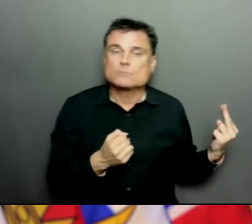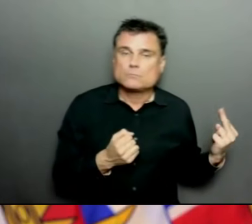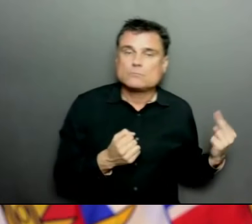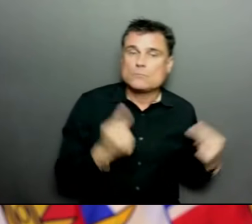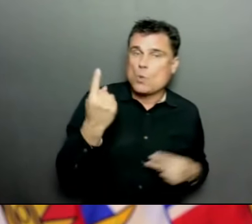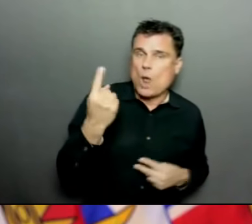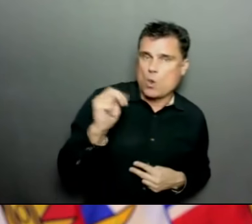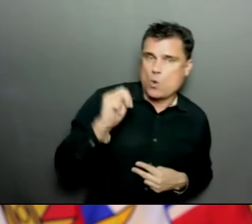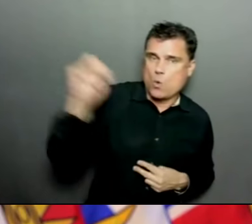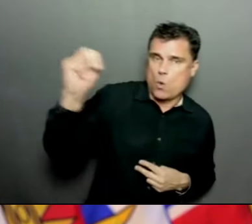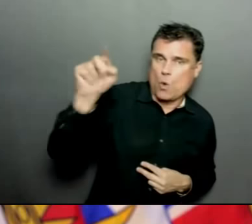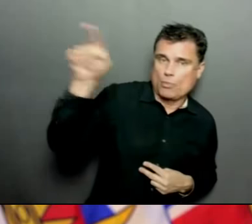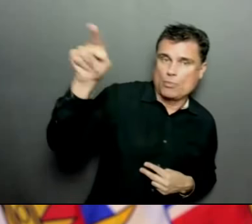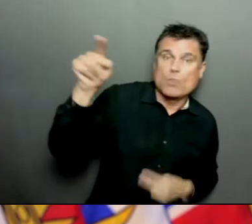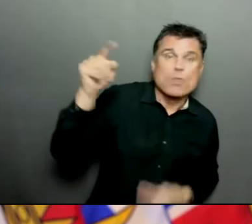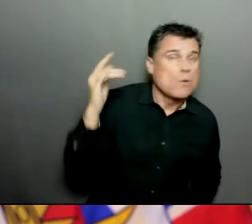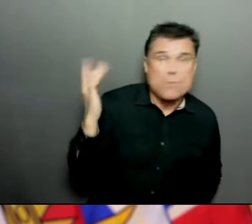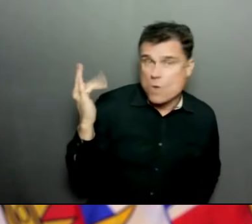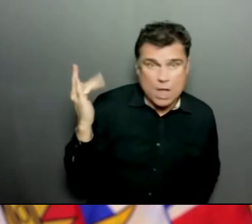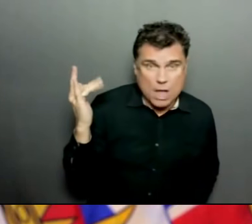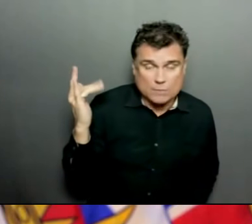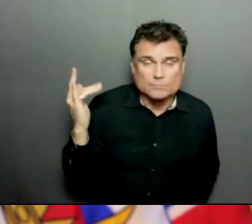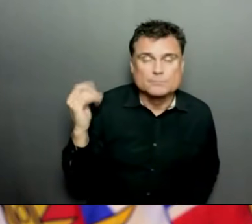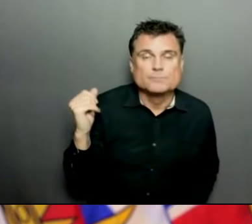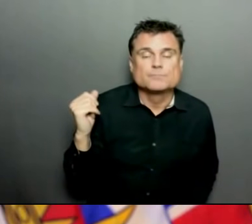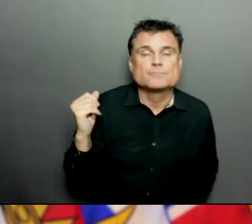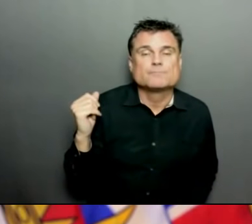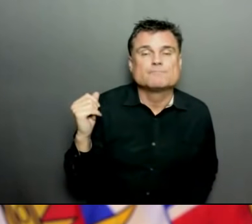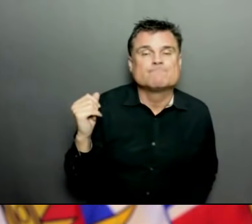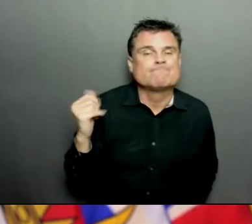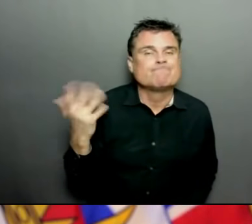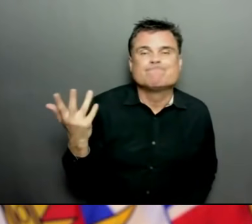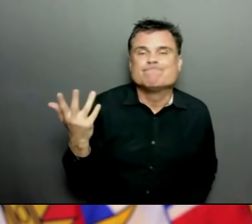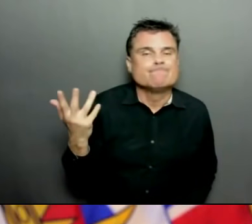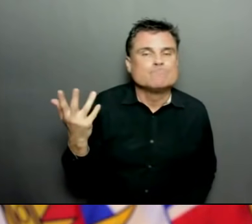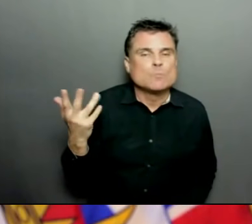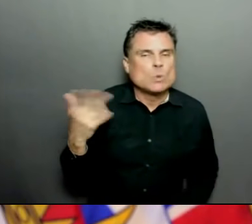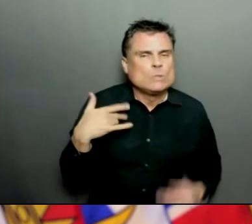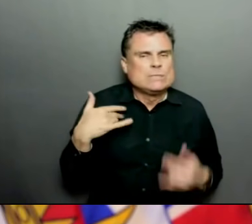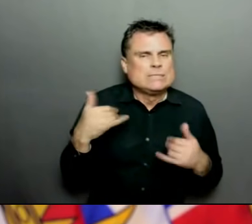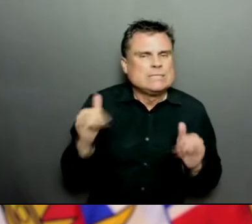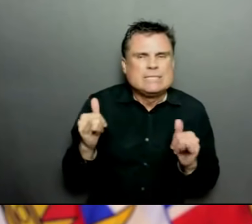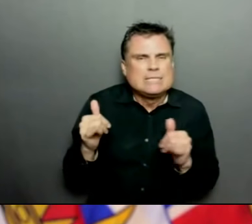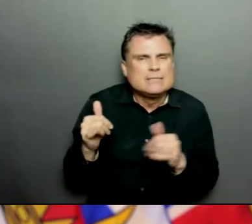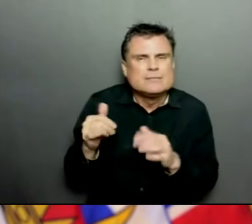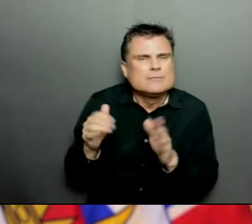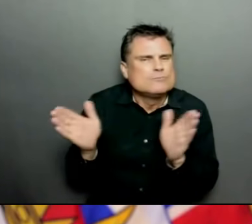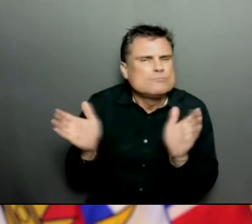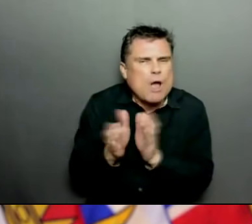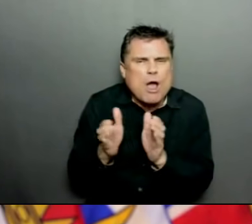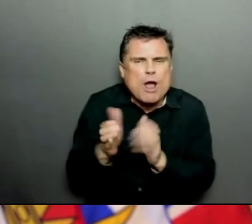of a vaccine yet. We're only getting about 30 treys between now and the first week of January.